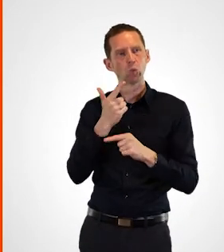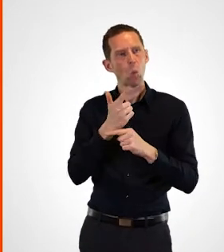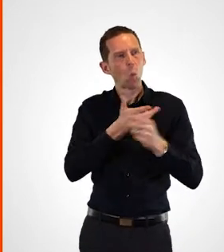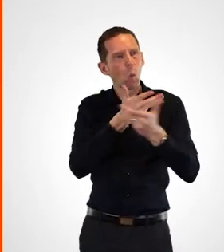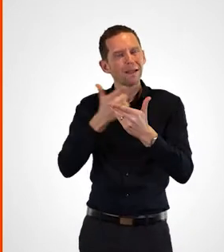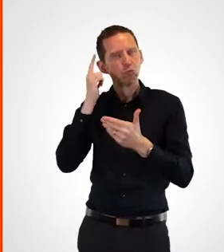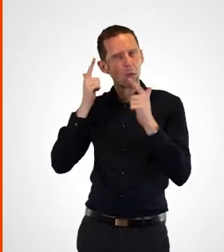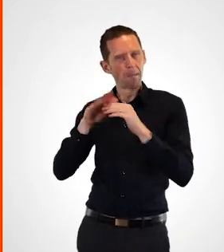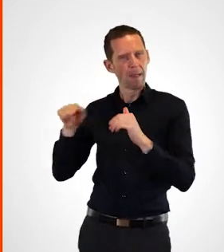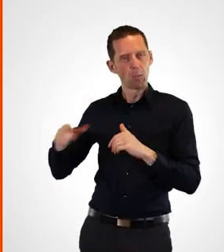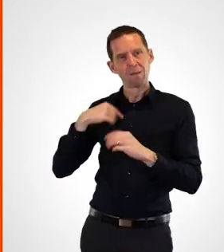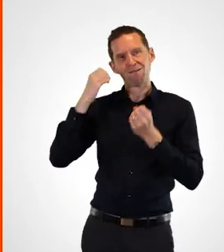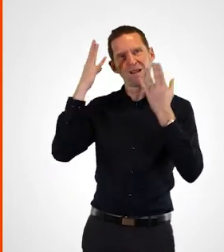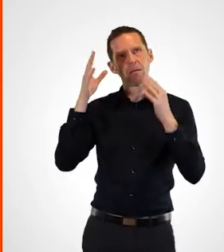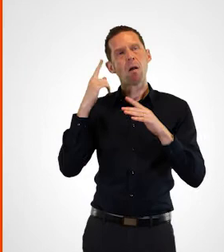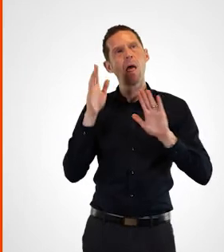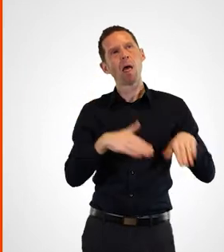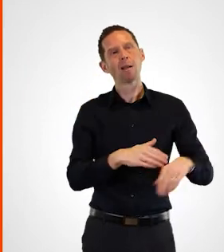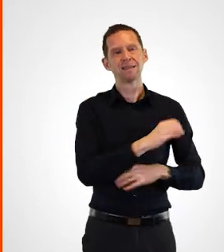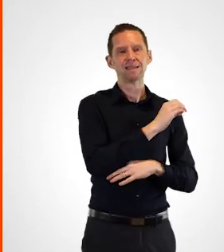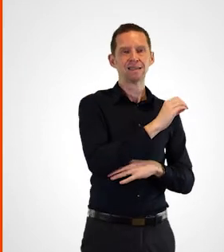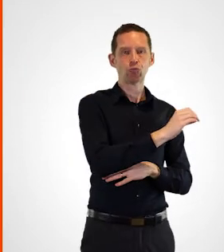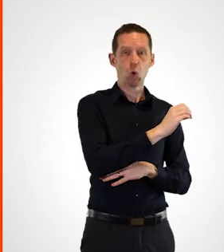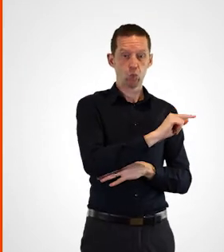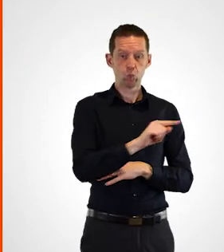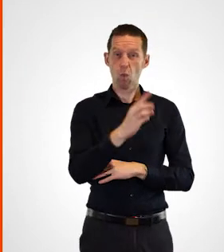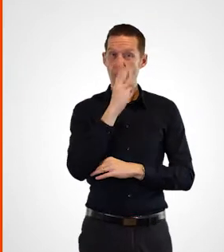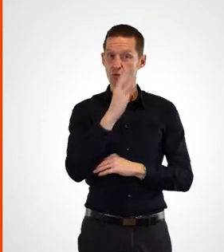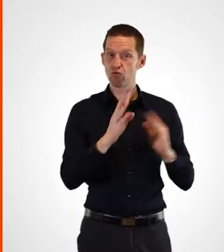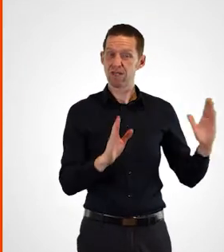because we forget about the importance of that zero to three time period,